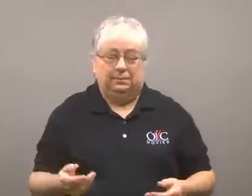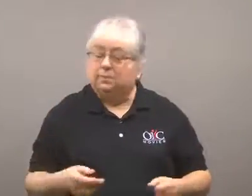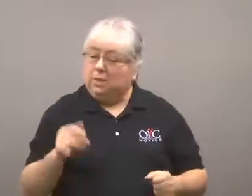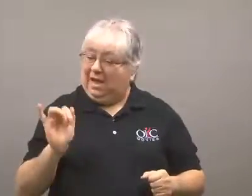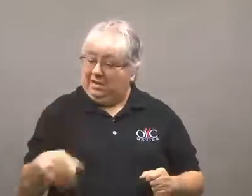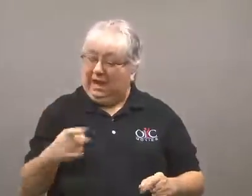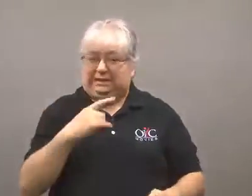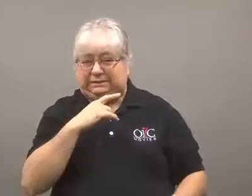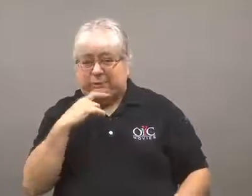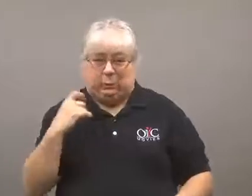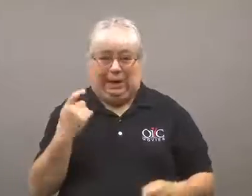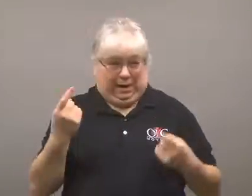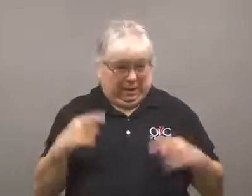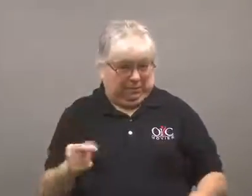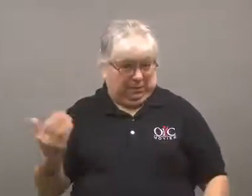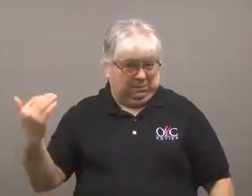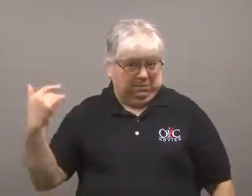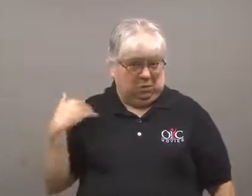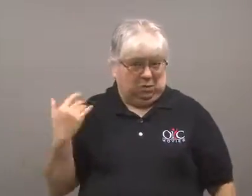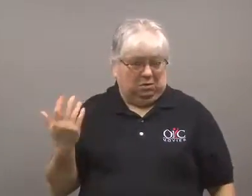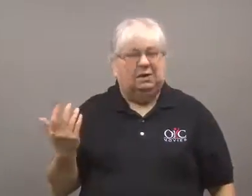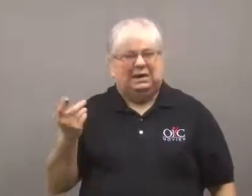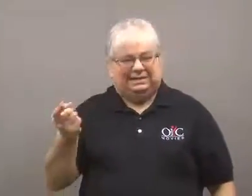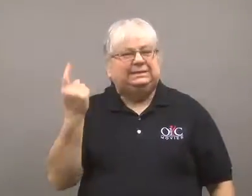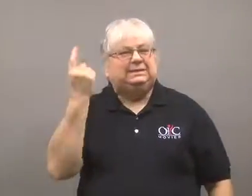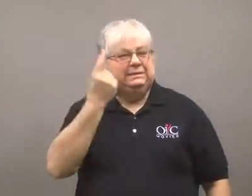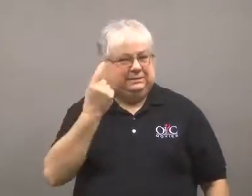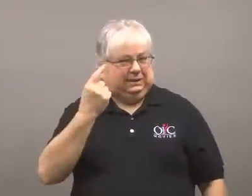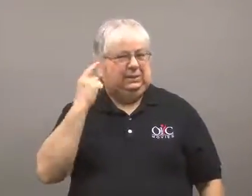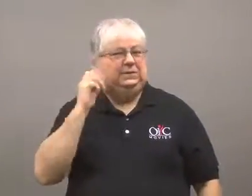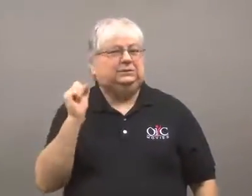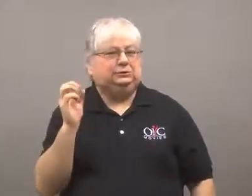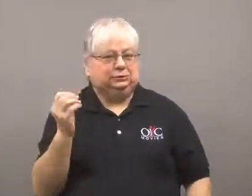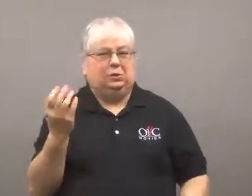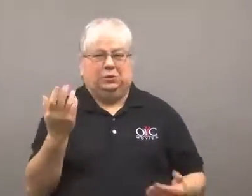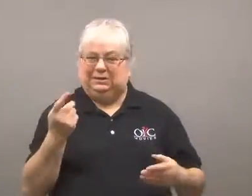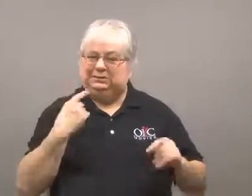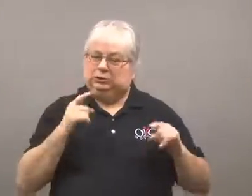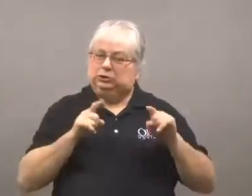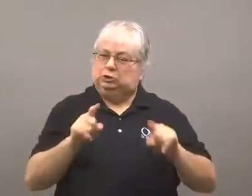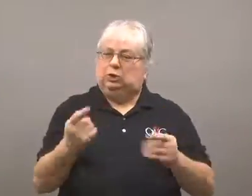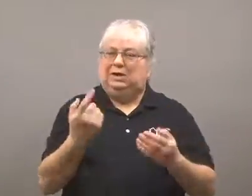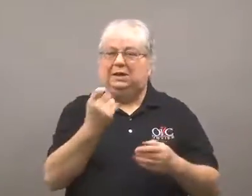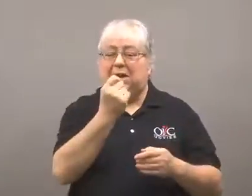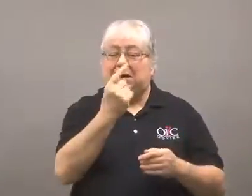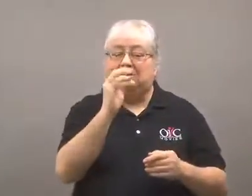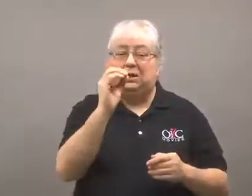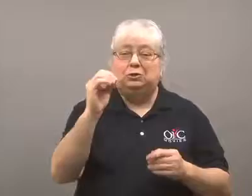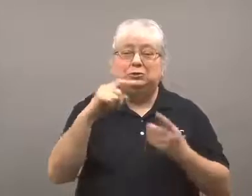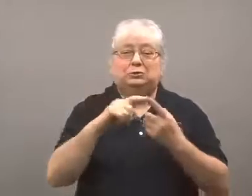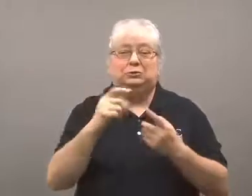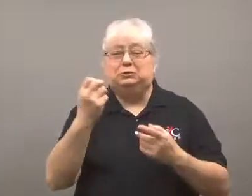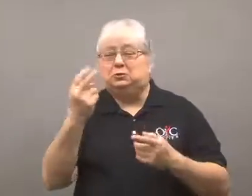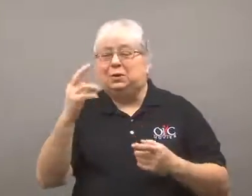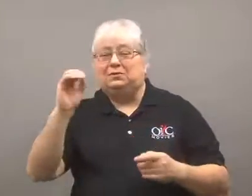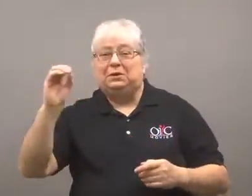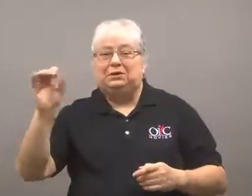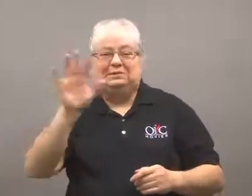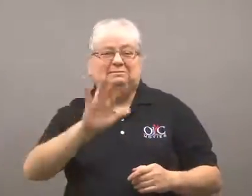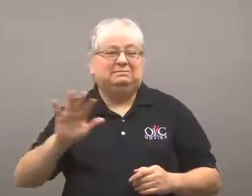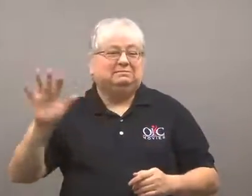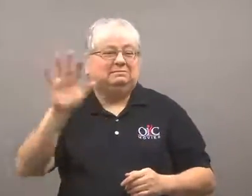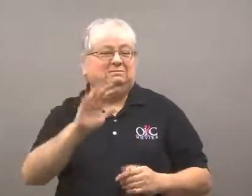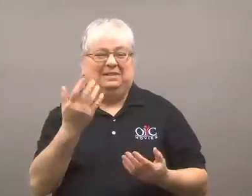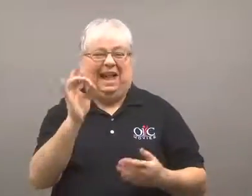It's believed that there was a megadrought in the past.